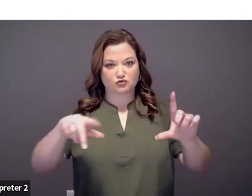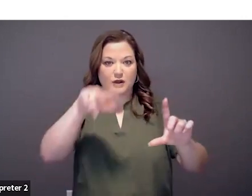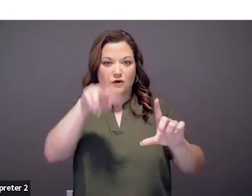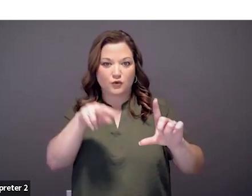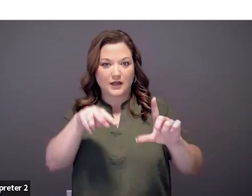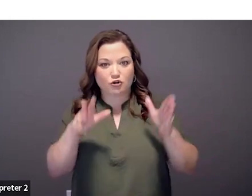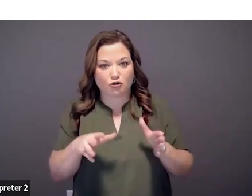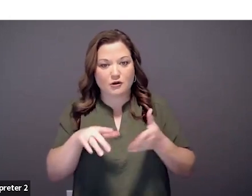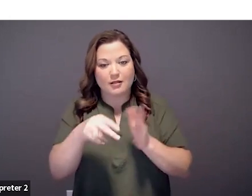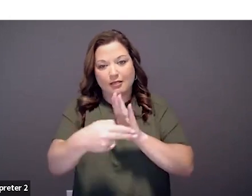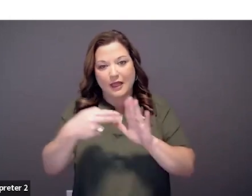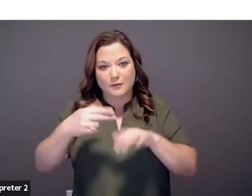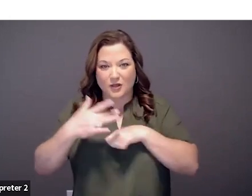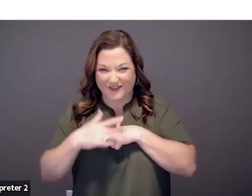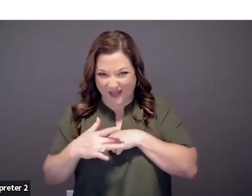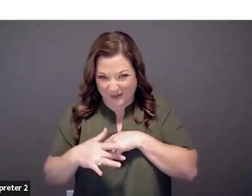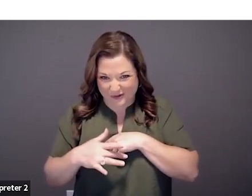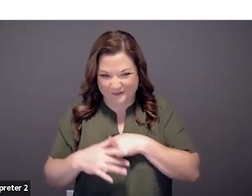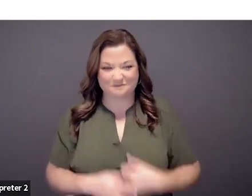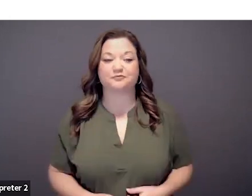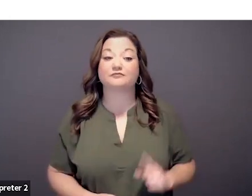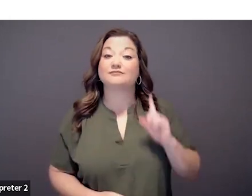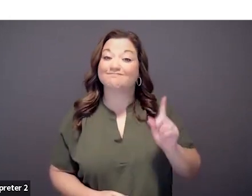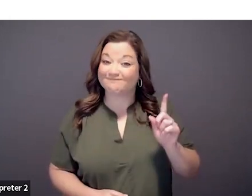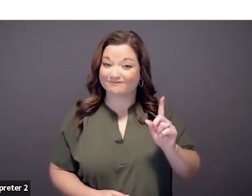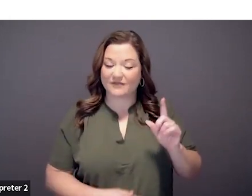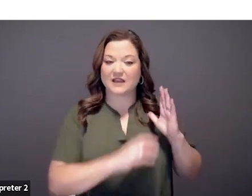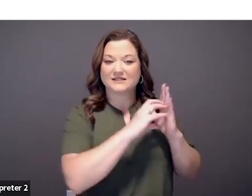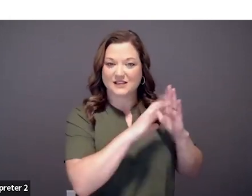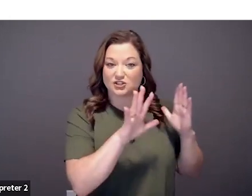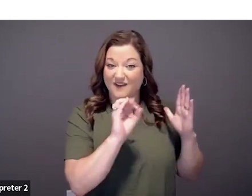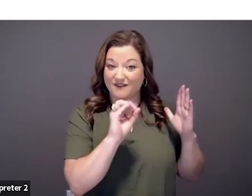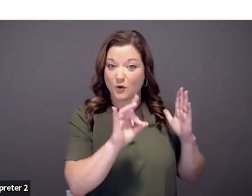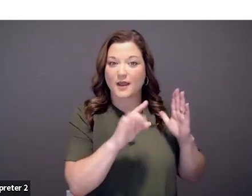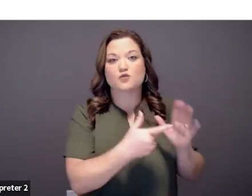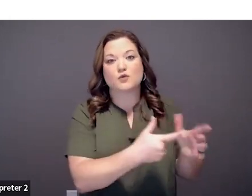However, Section 508 requires a visual label or instructions